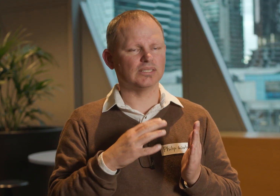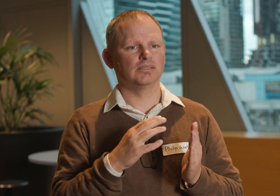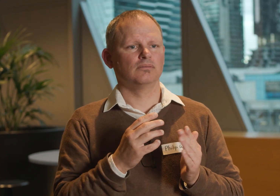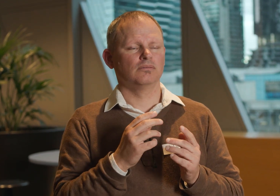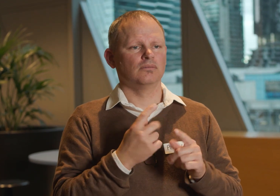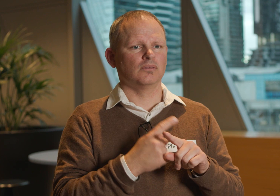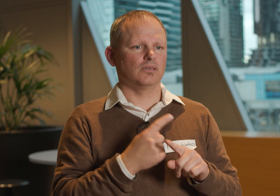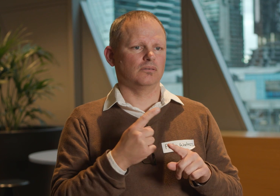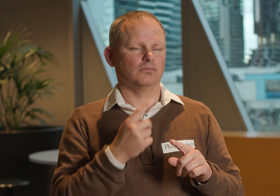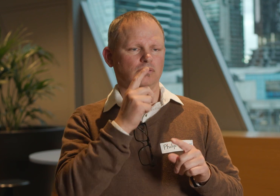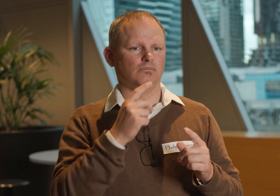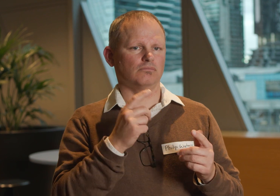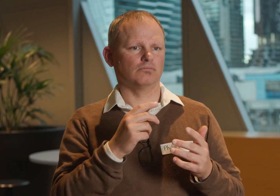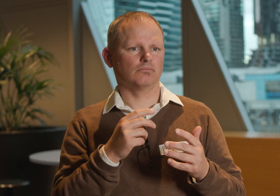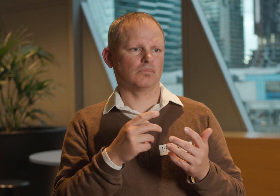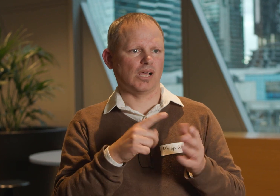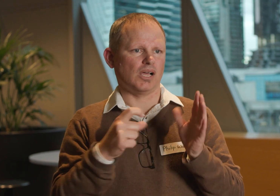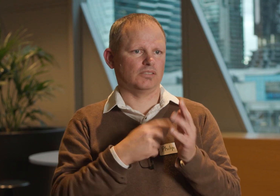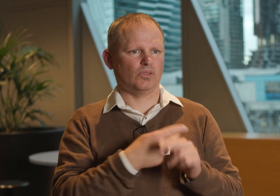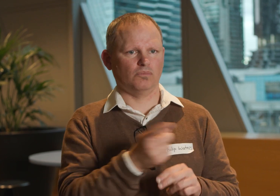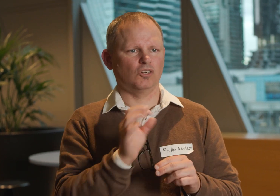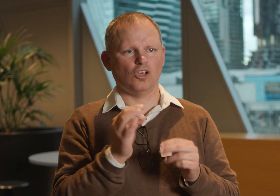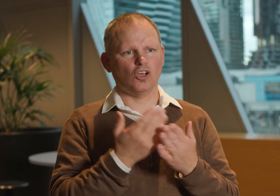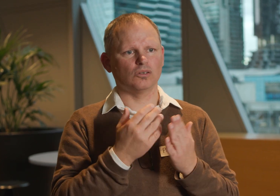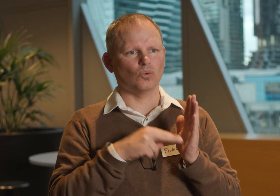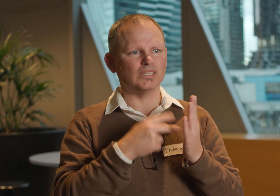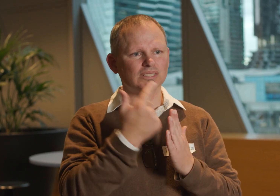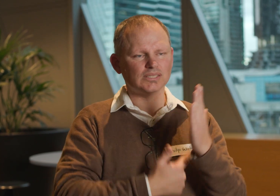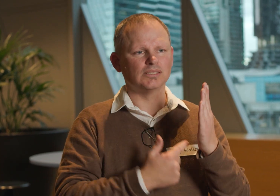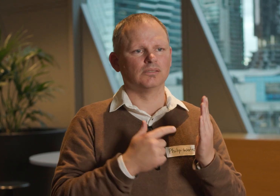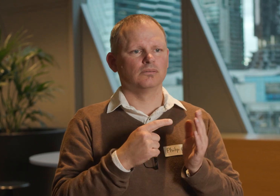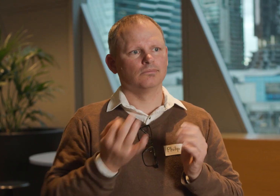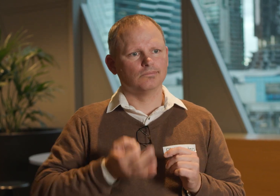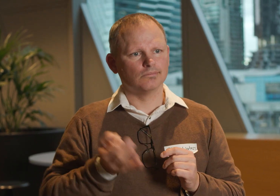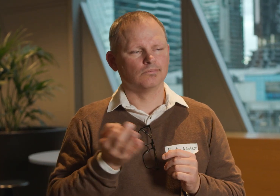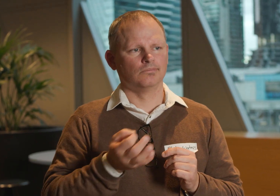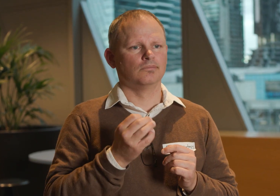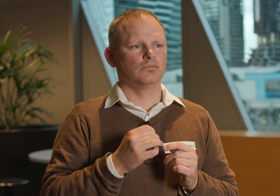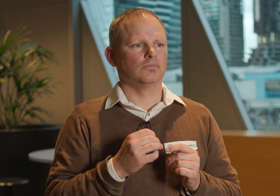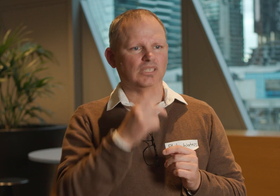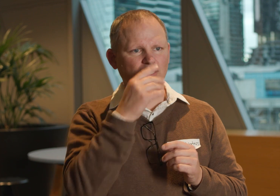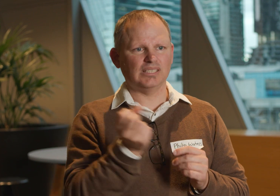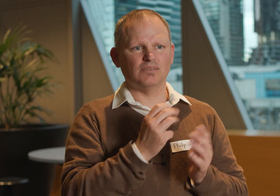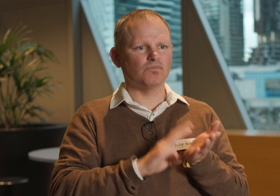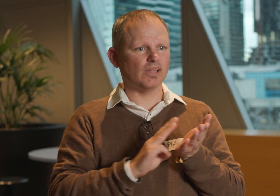more understanding of people with disability and act on their behalf rather than people with